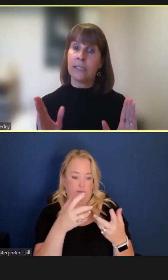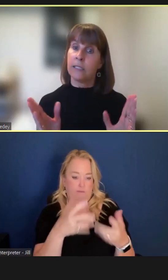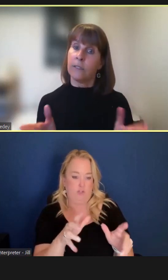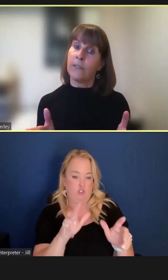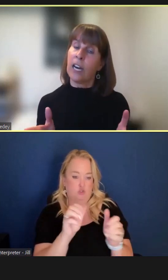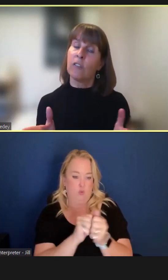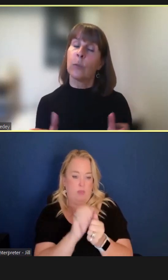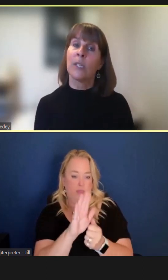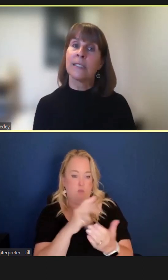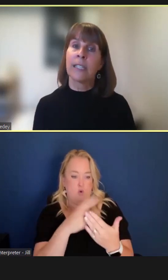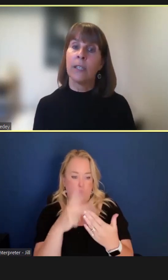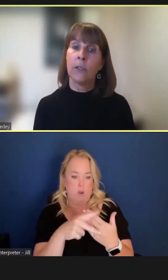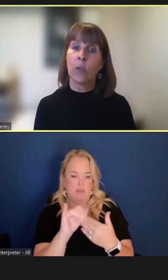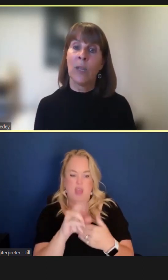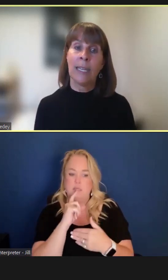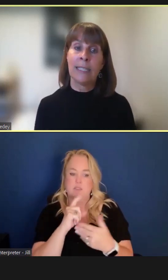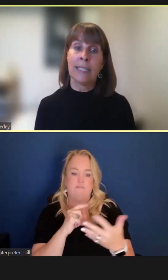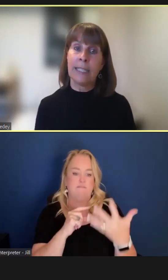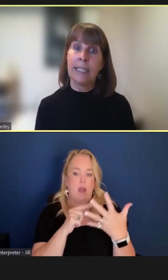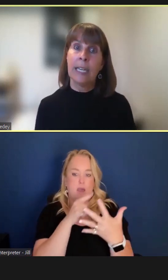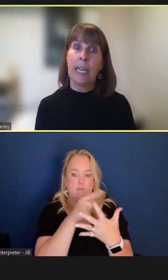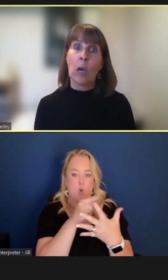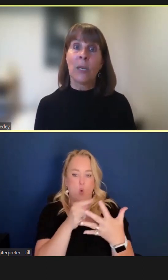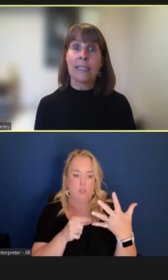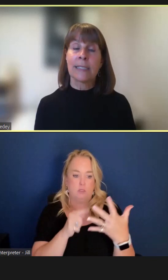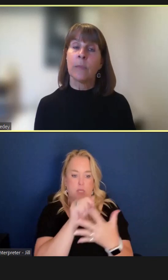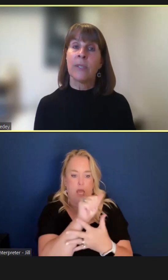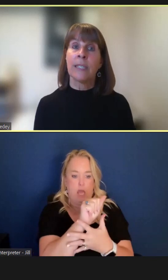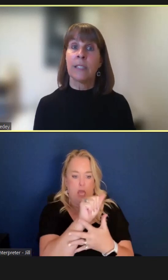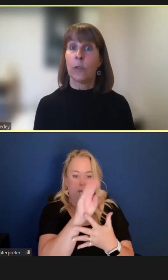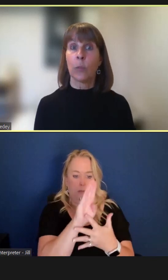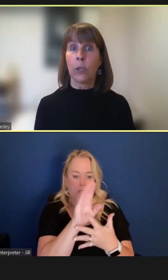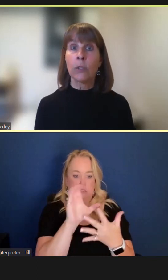a fivepoint scale from a to e but it's something that if you're partnering with